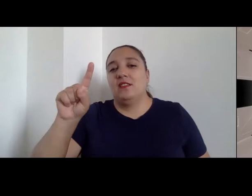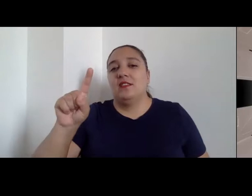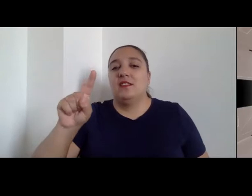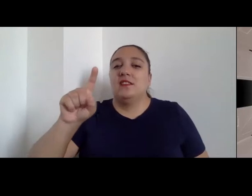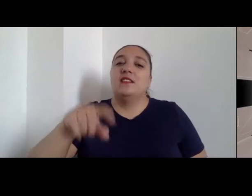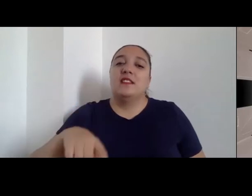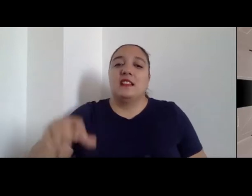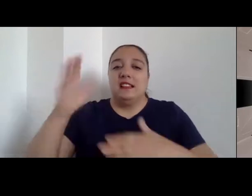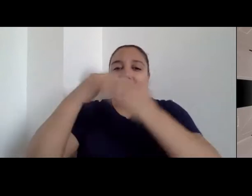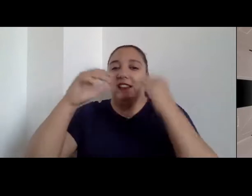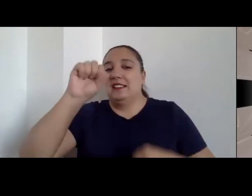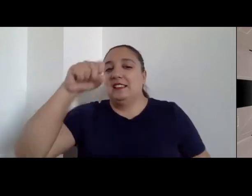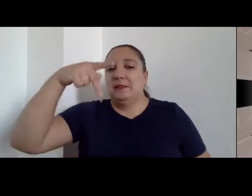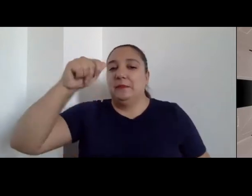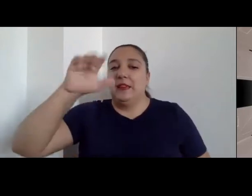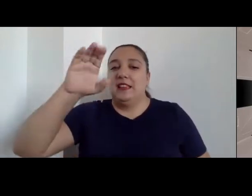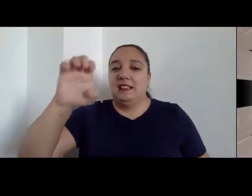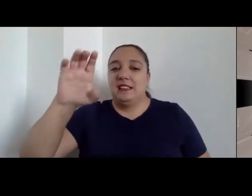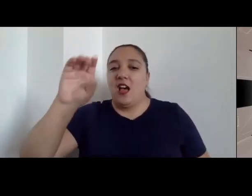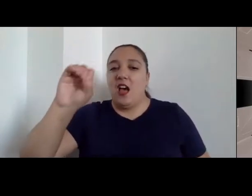at my office at Brown University where